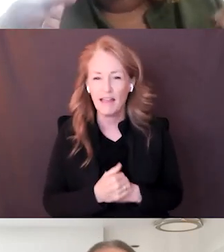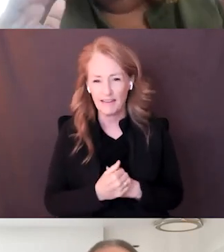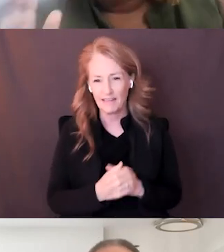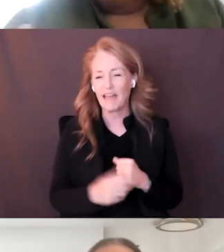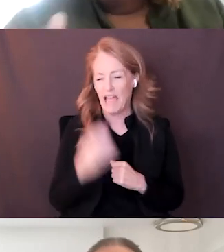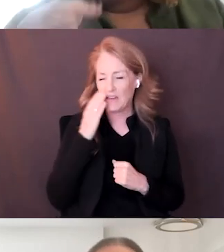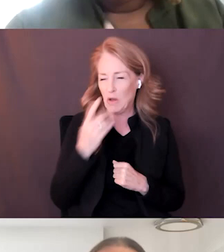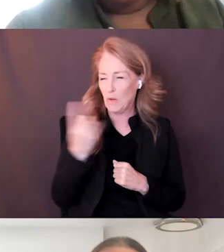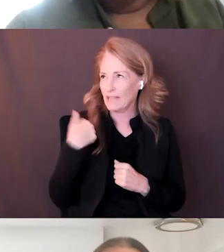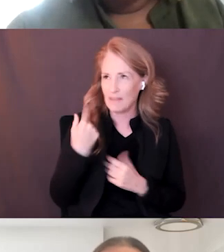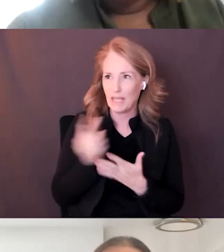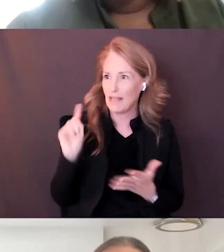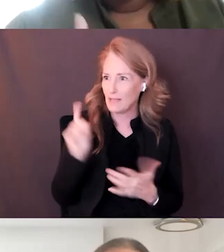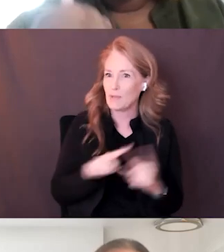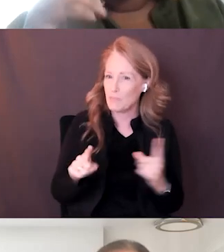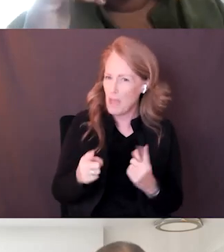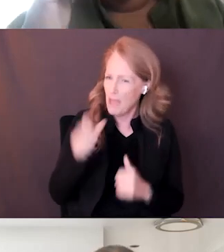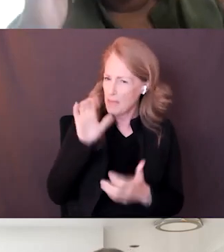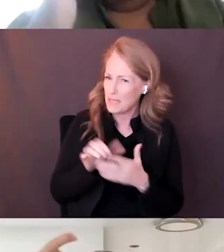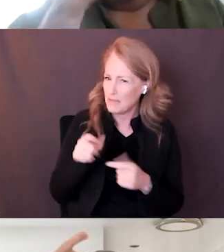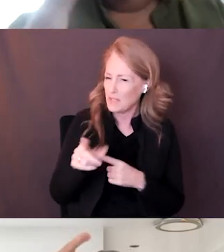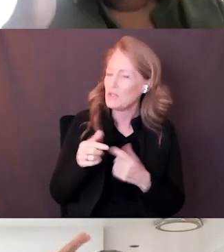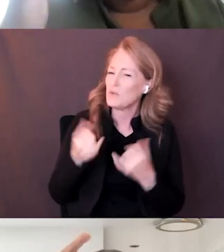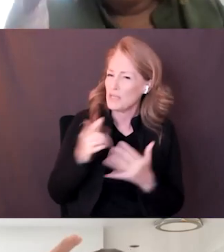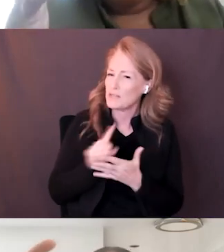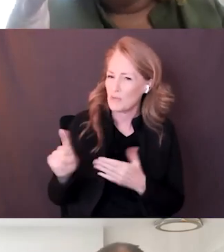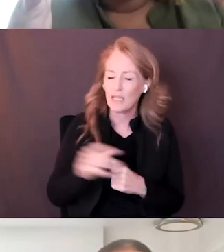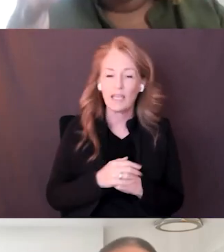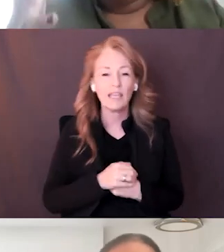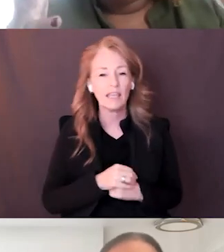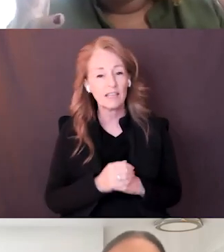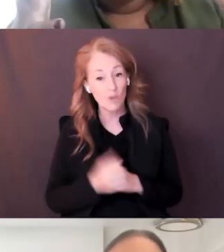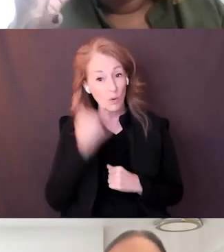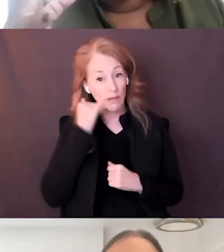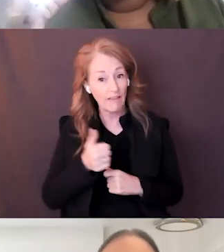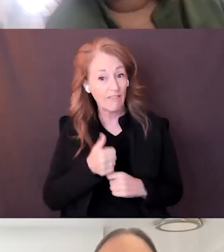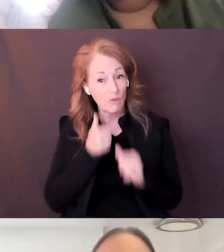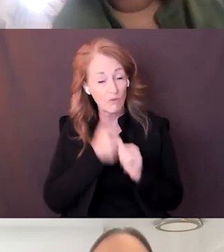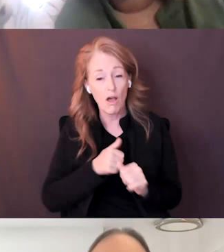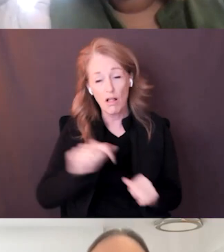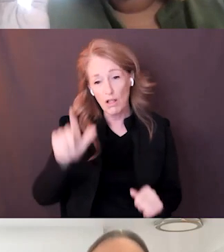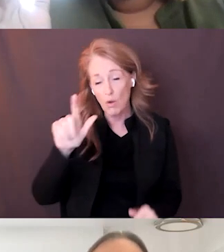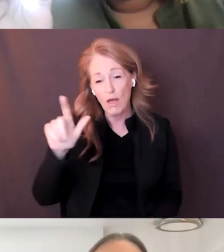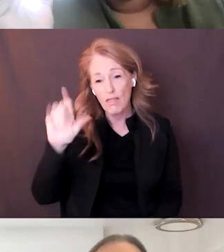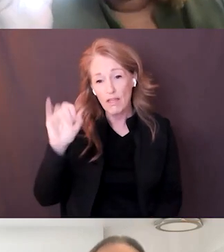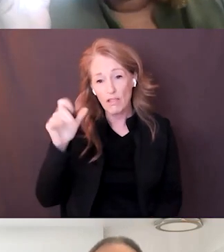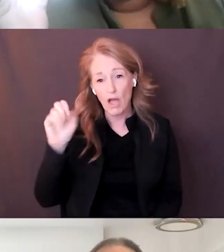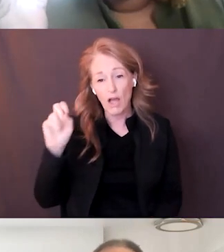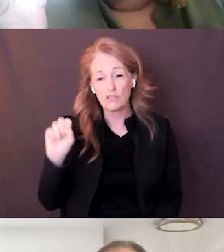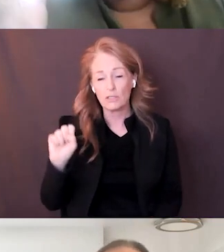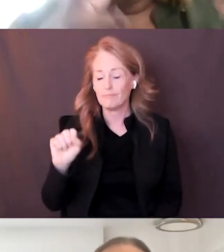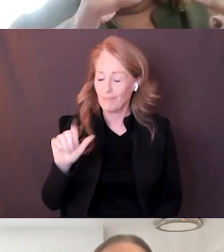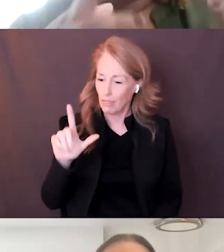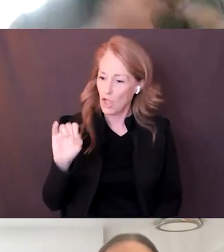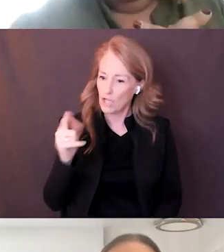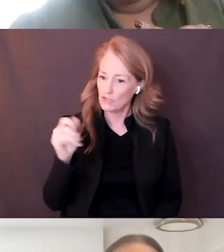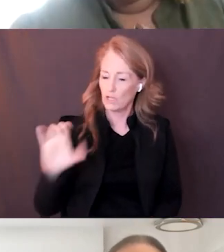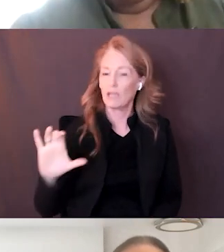IF WE FOLLOW THE LOGIC OF THE CRISIS CARE CONTINUUM BEING ABLE TO DEESCALATE